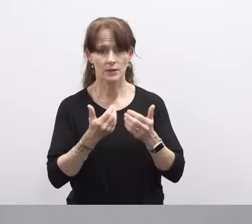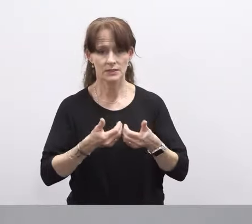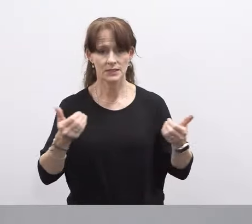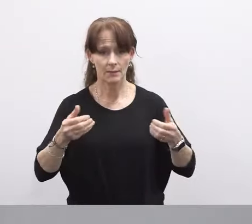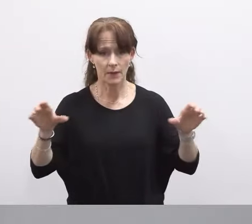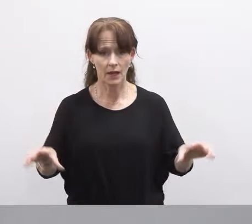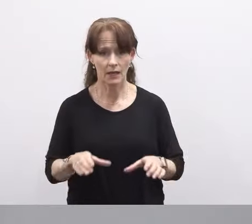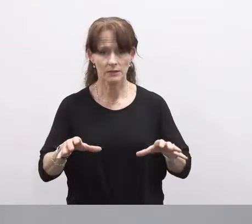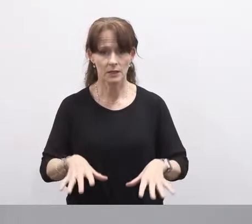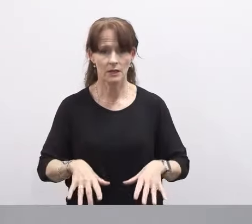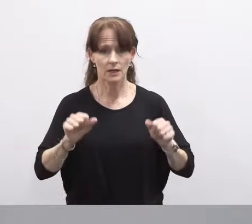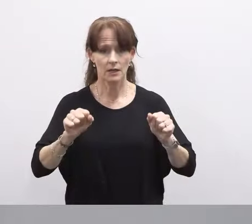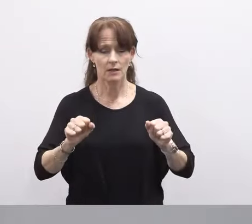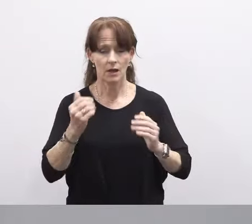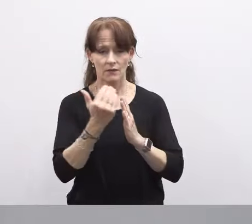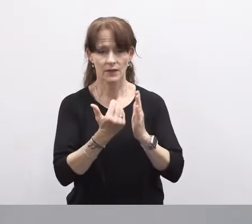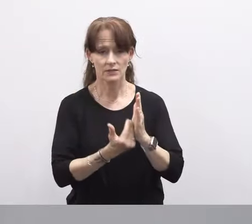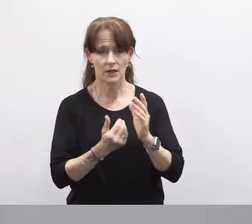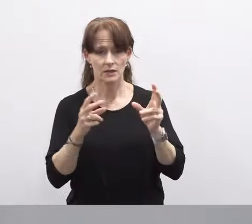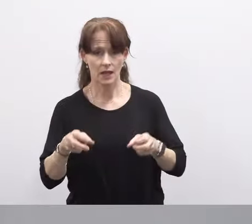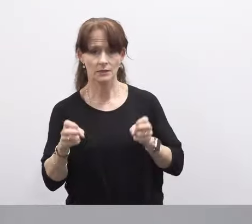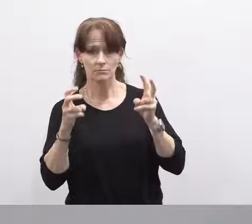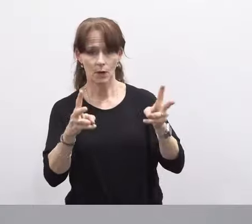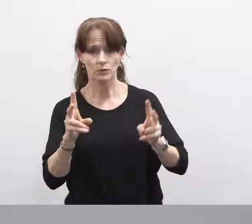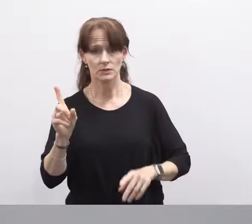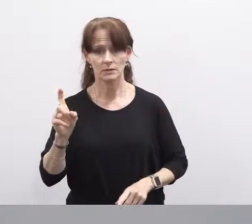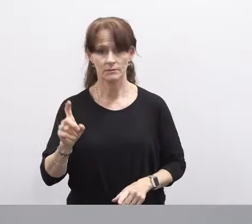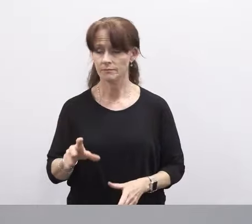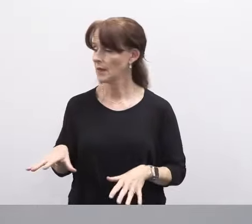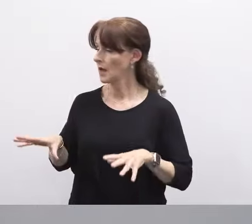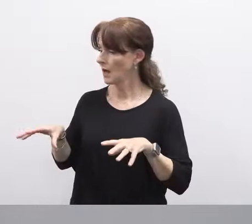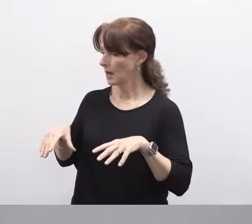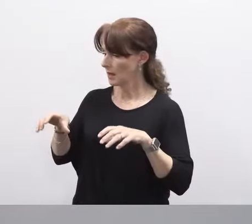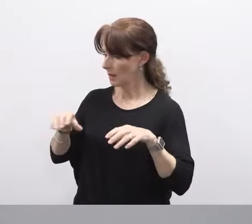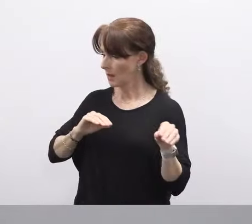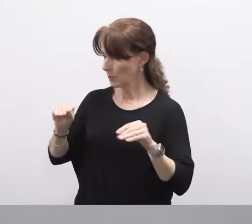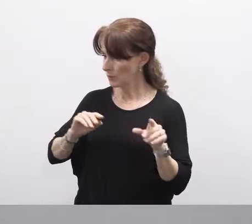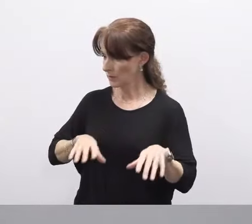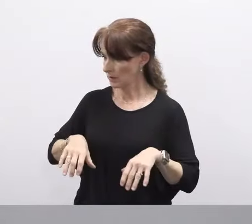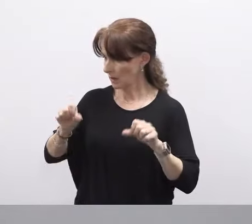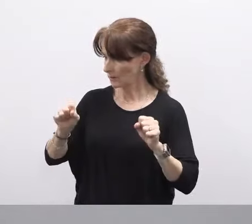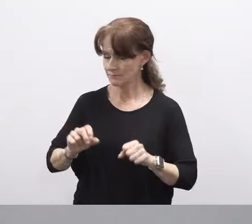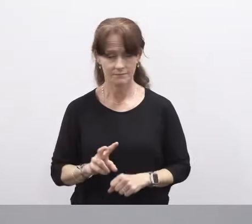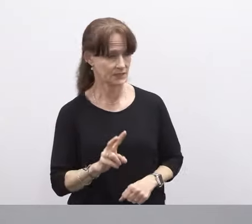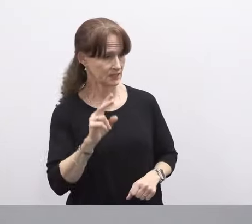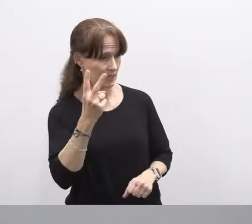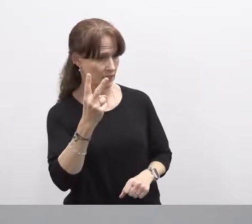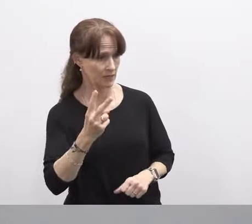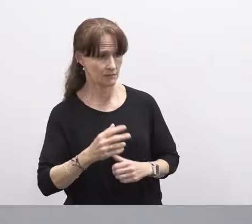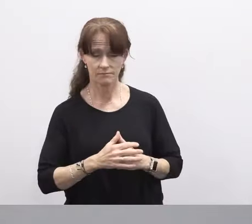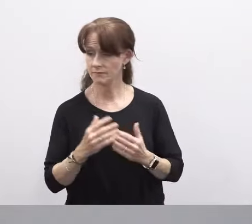and adoption of the agenda as posted, [Ms. Kerr] I move adoption of the agenda. [Ms. Craighead] Second. Any discussion.